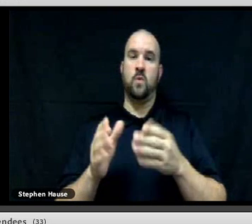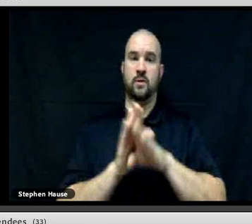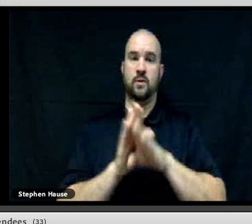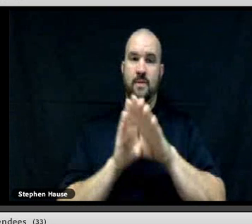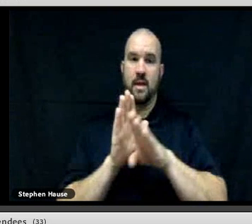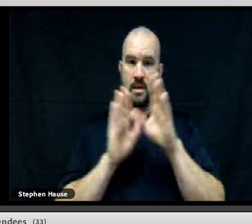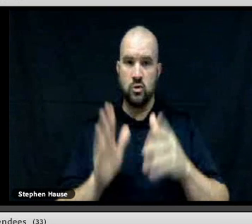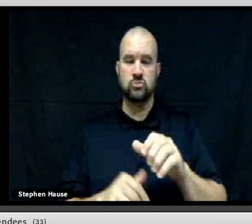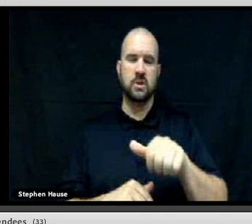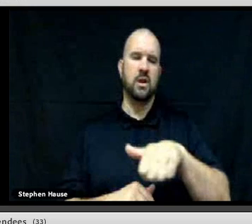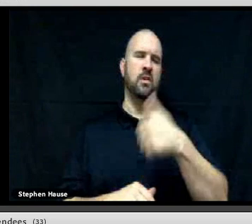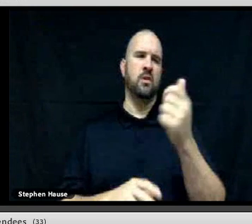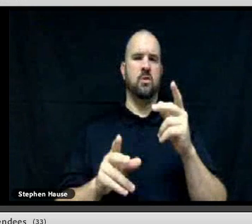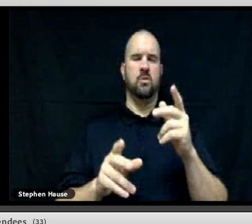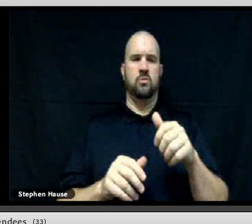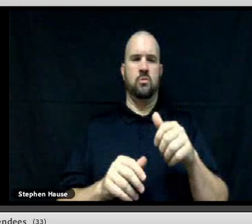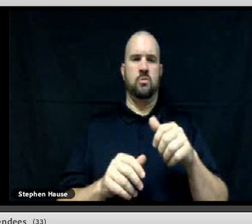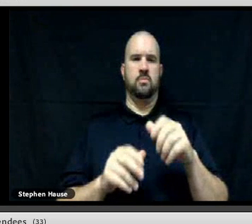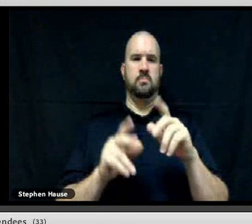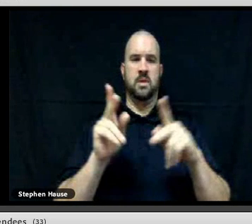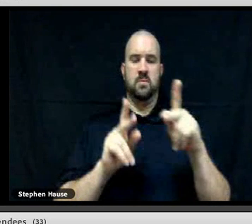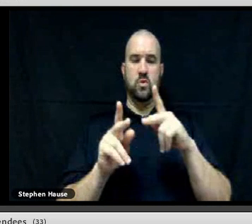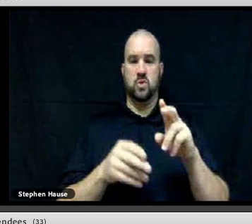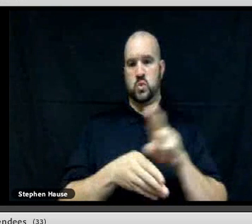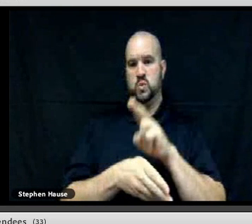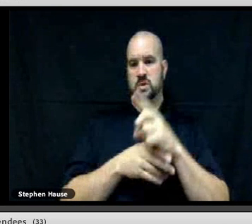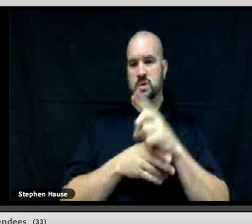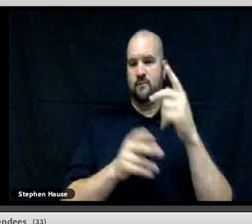for learning tools for discovery and engaging apps.